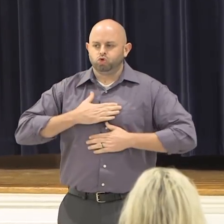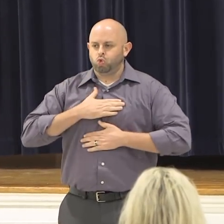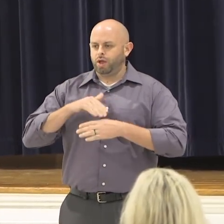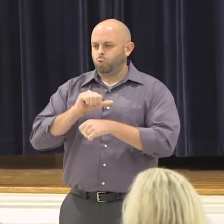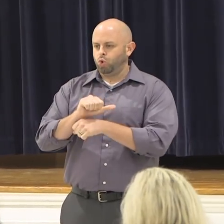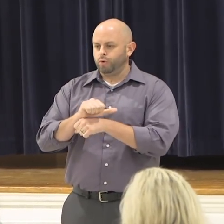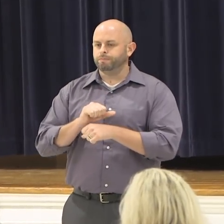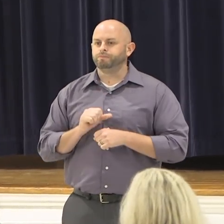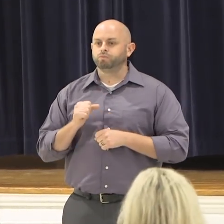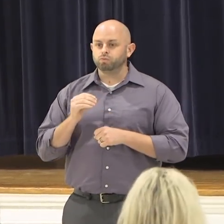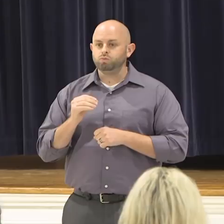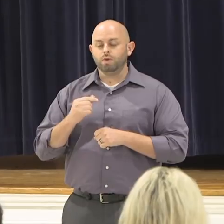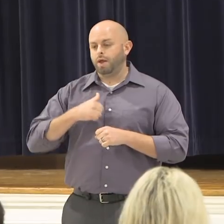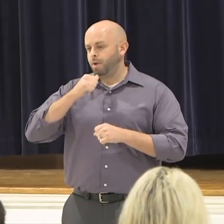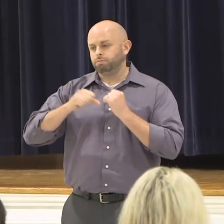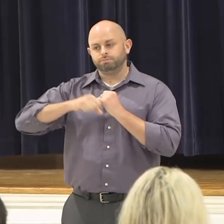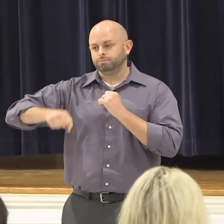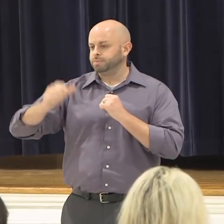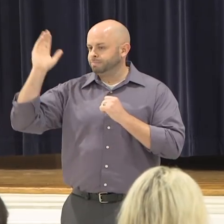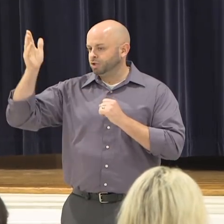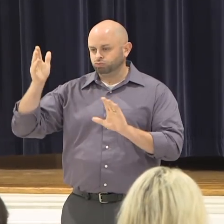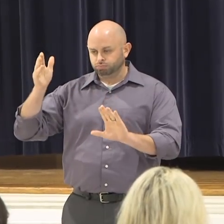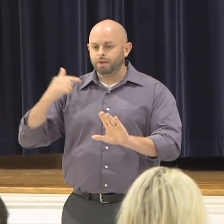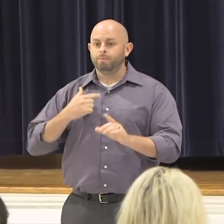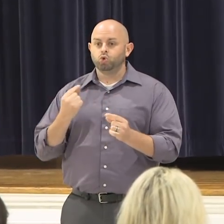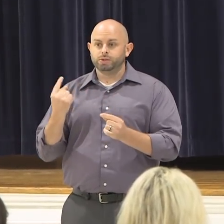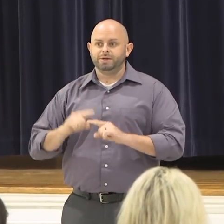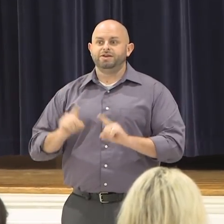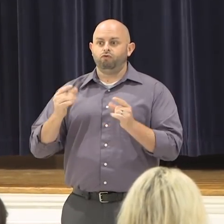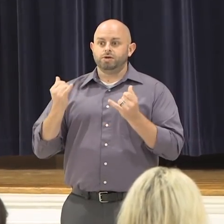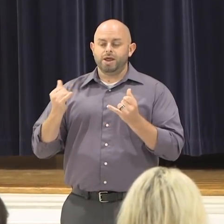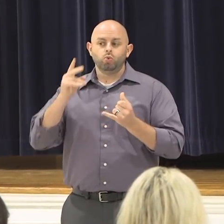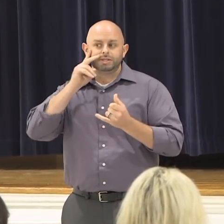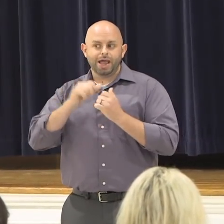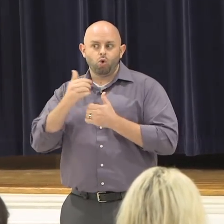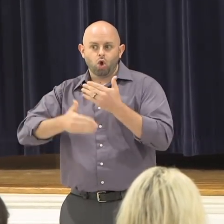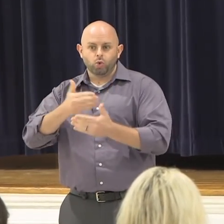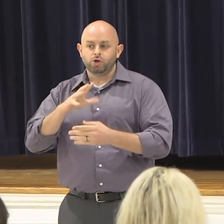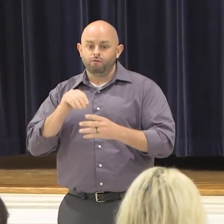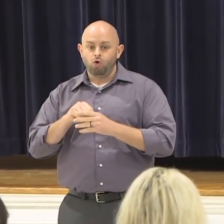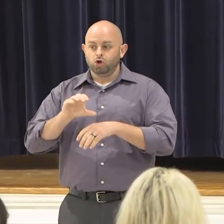instead of giving a long speech I thought I would do something different today we'll see how it goes and it involves these chocolate candy bars